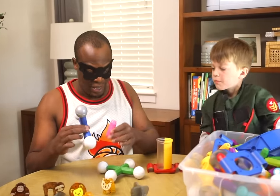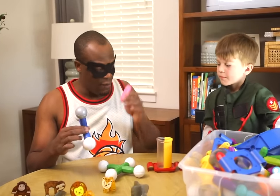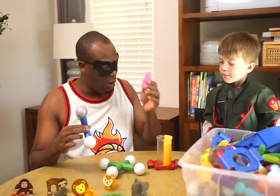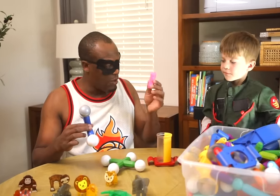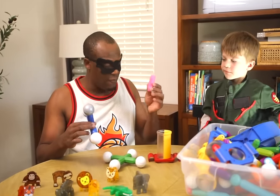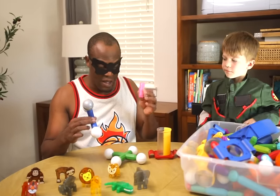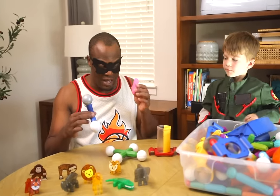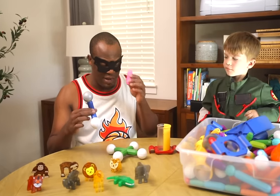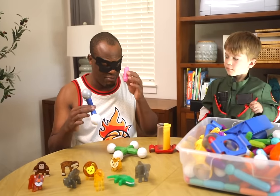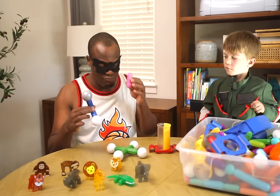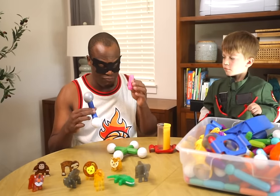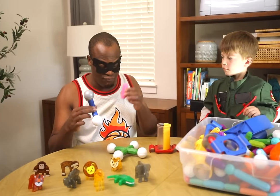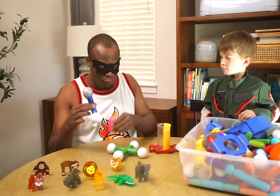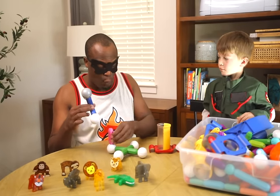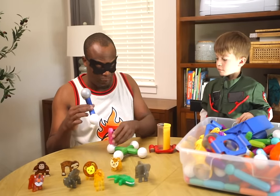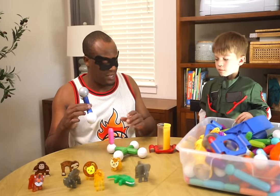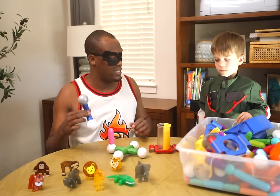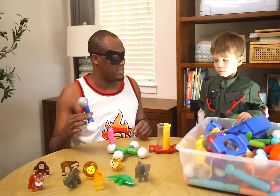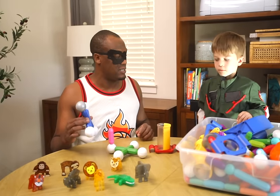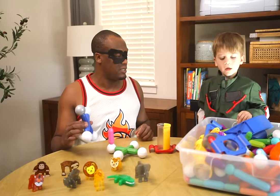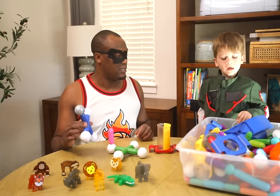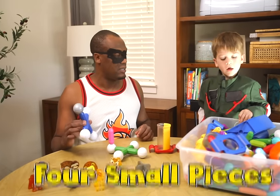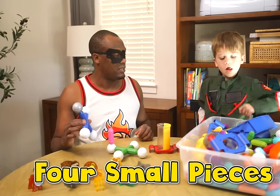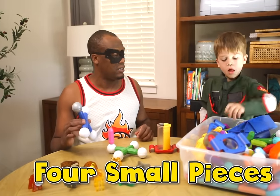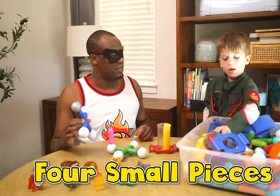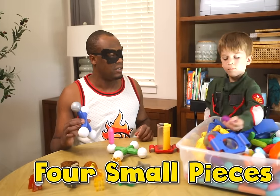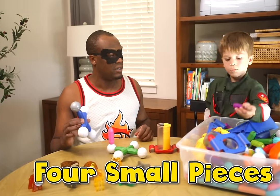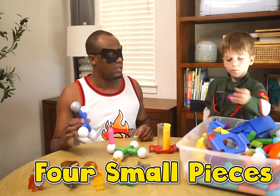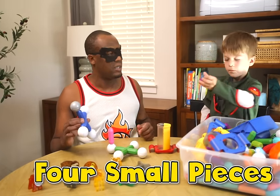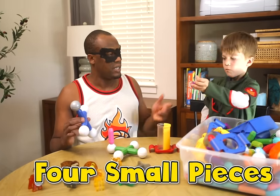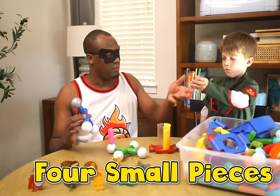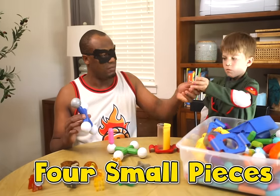Can you help me find four pieces? Yup.